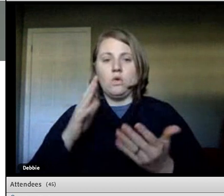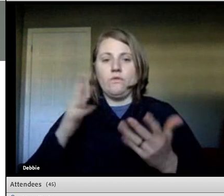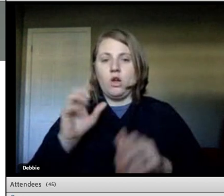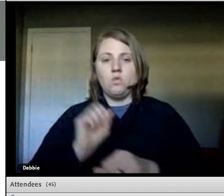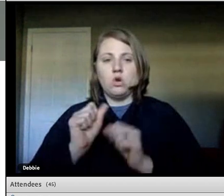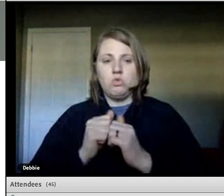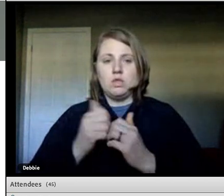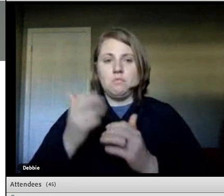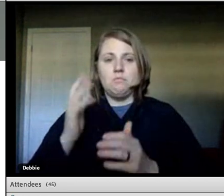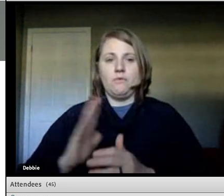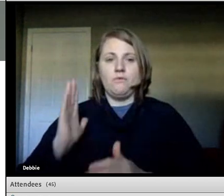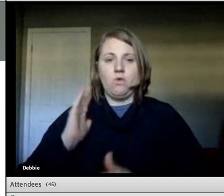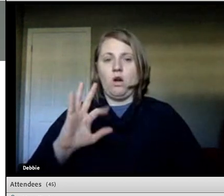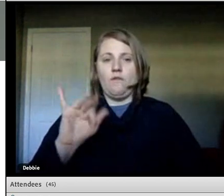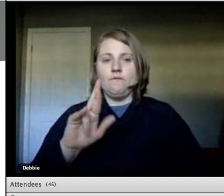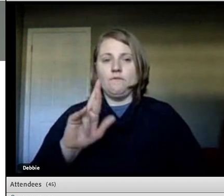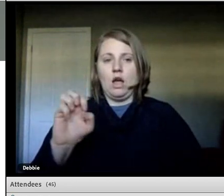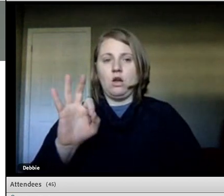How many of you are Firefox users today?